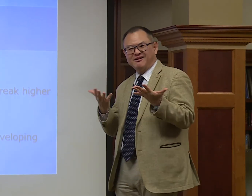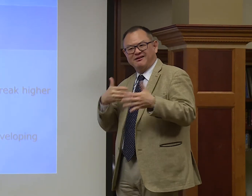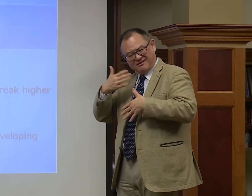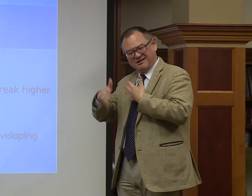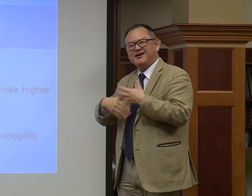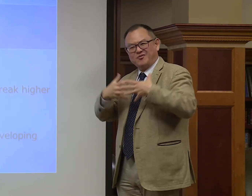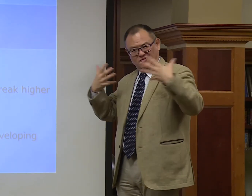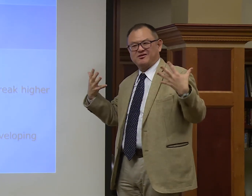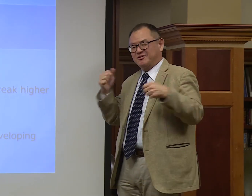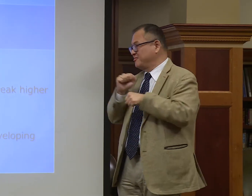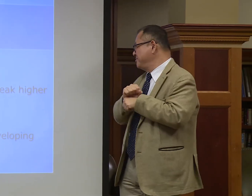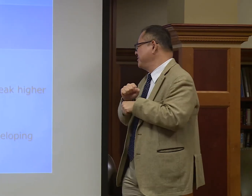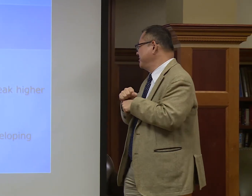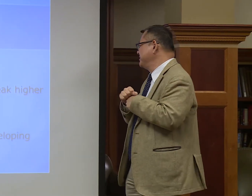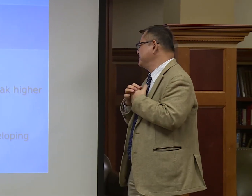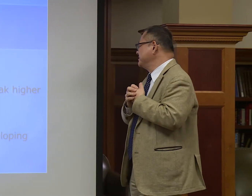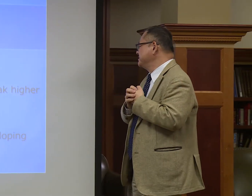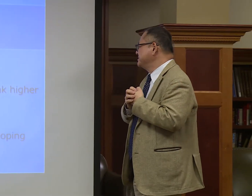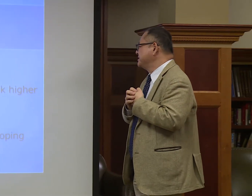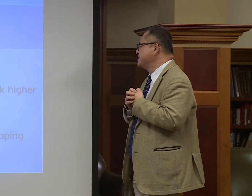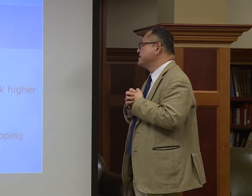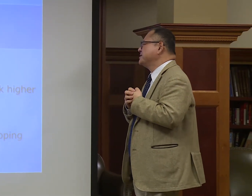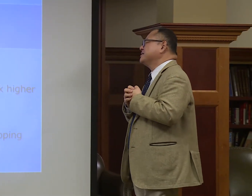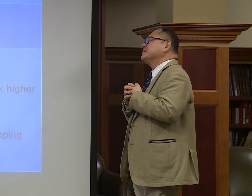So I've become the forerunner for this.